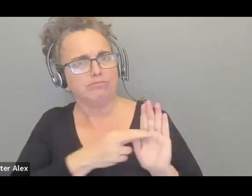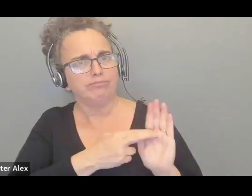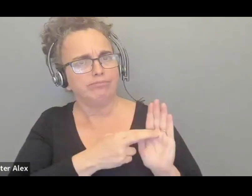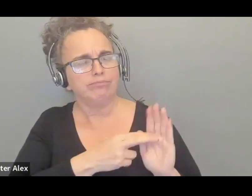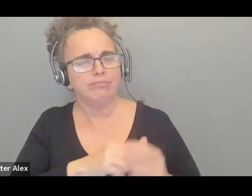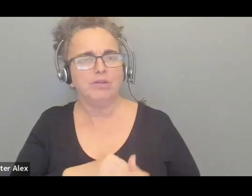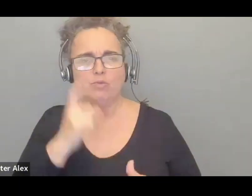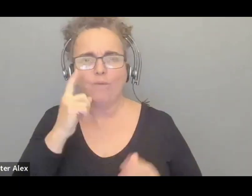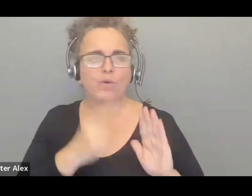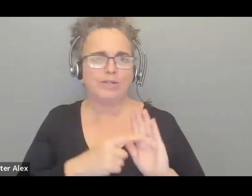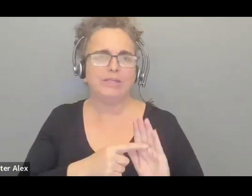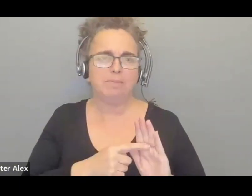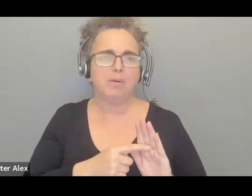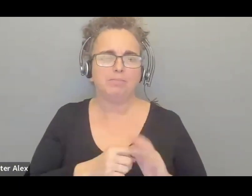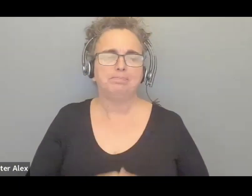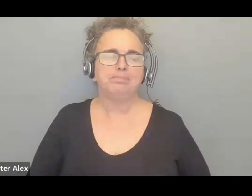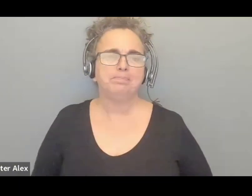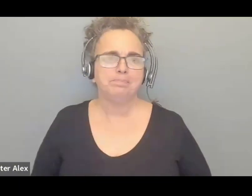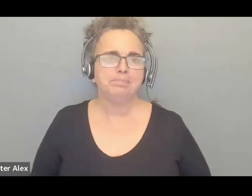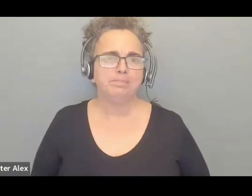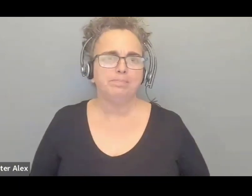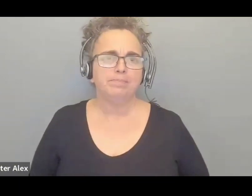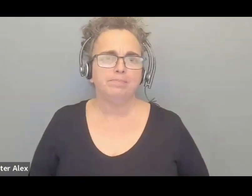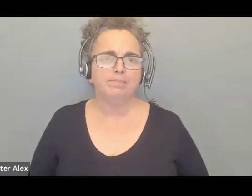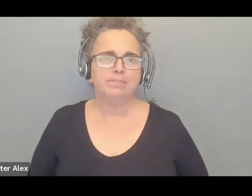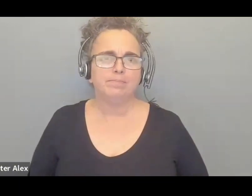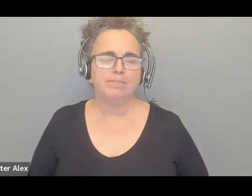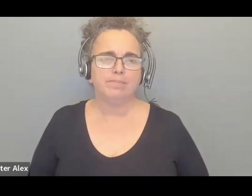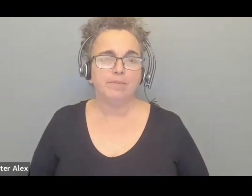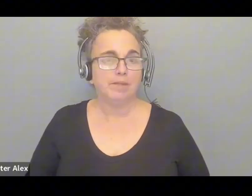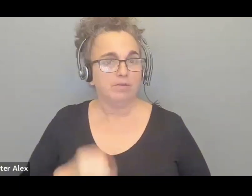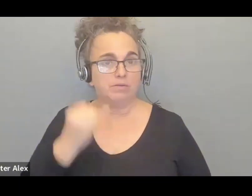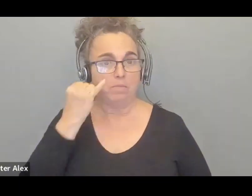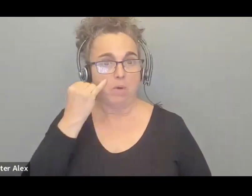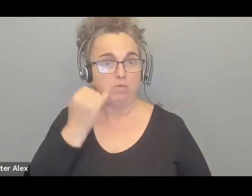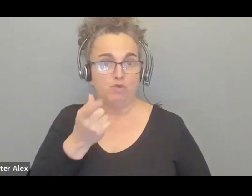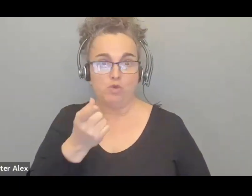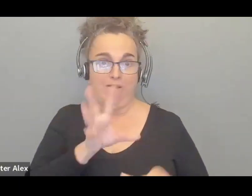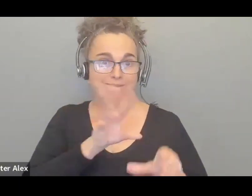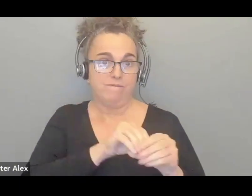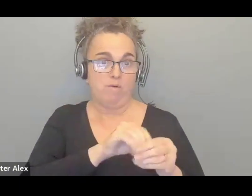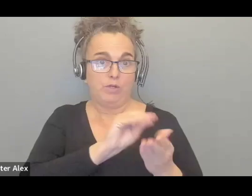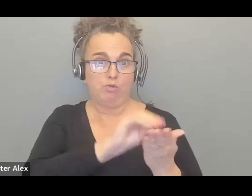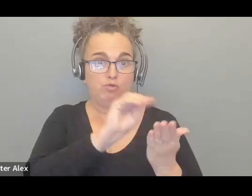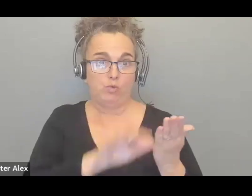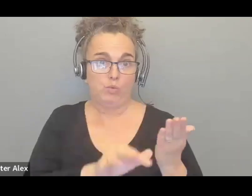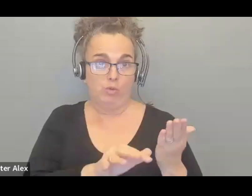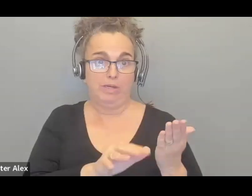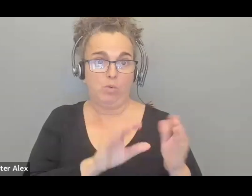So say you are part of a student organization on a college campus